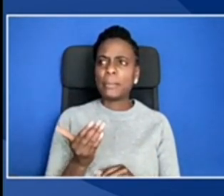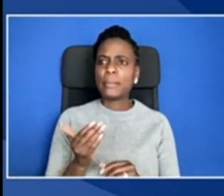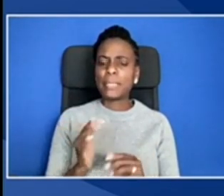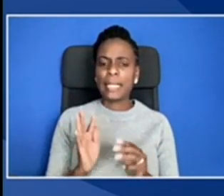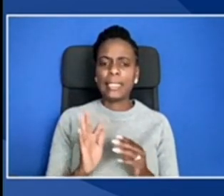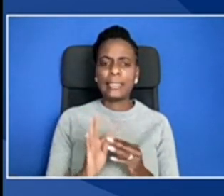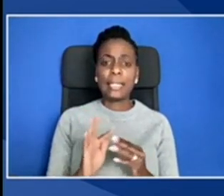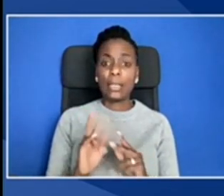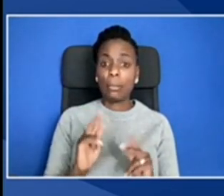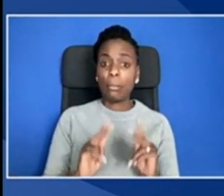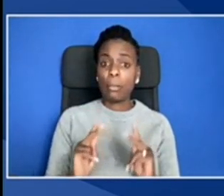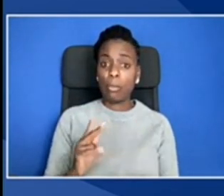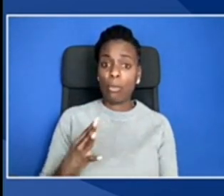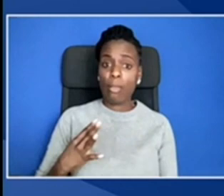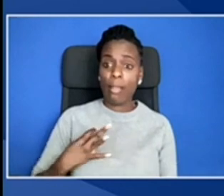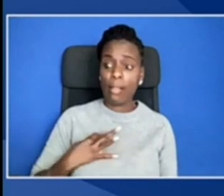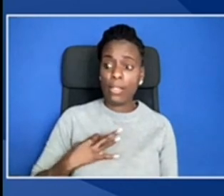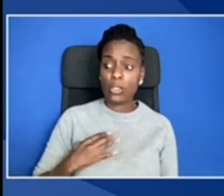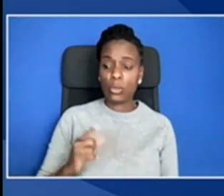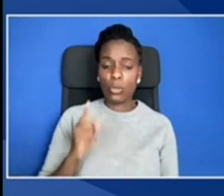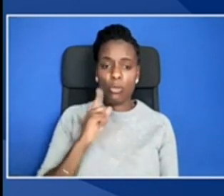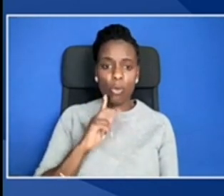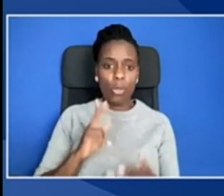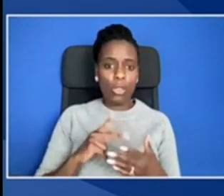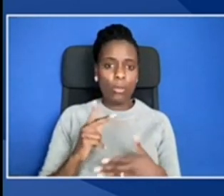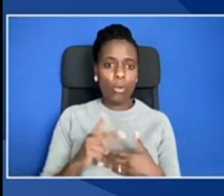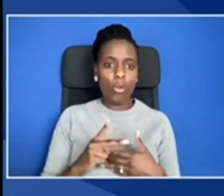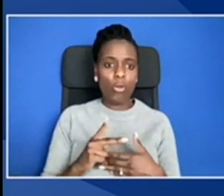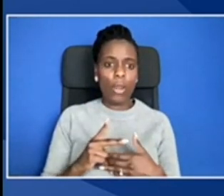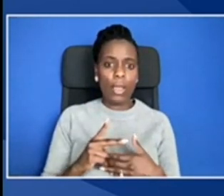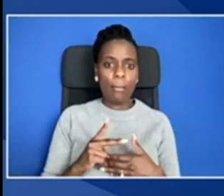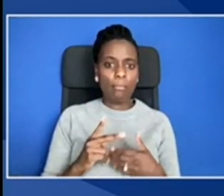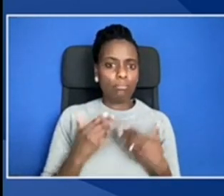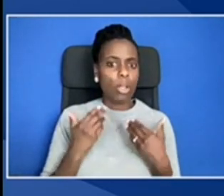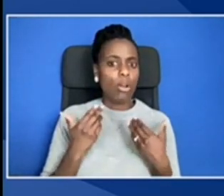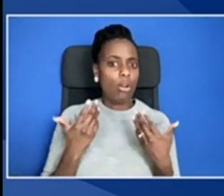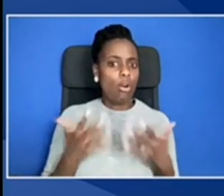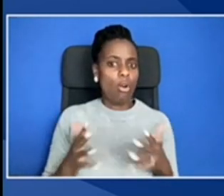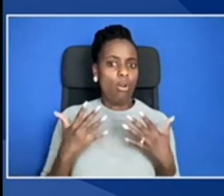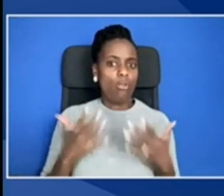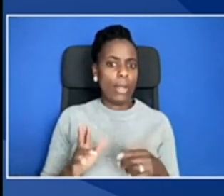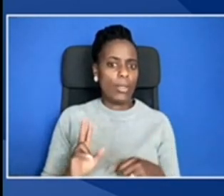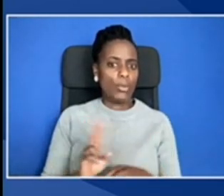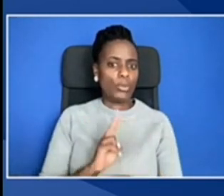are eligible for these programs aren't using them, and similar to what Kyra said,